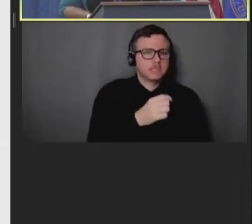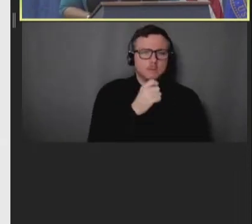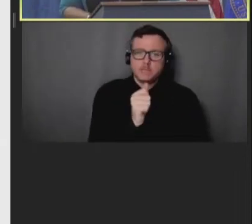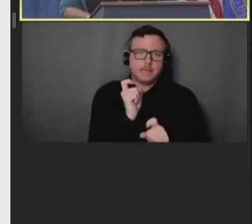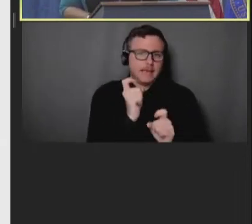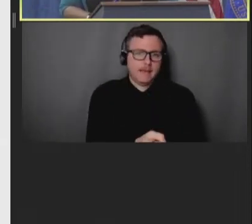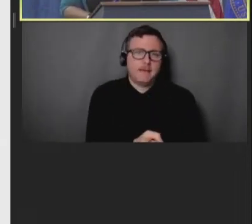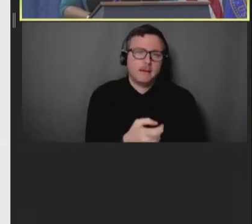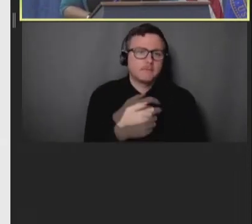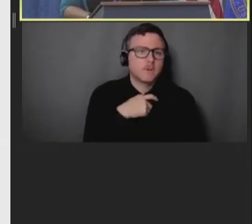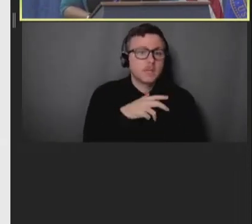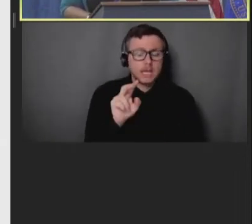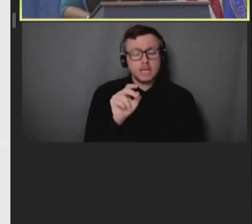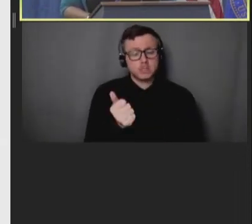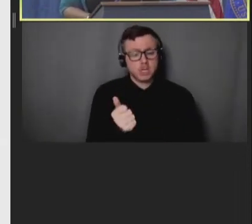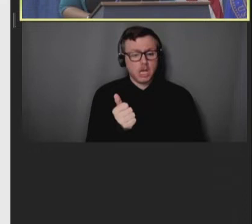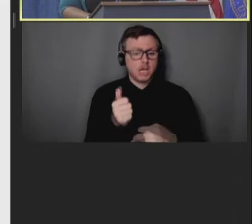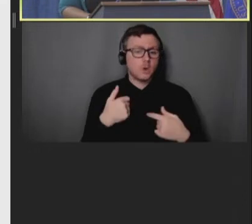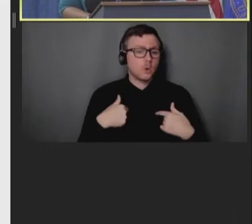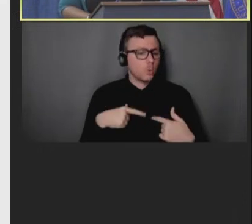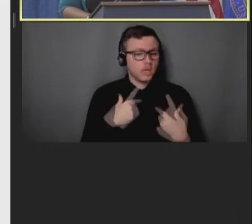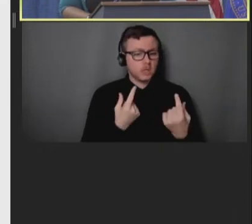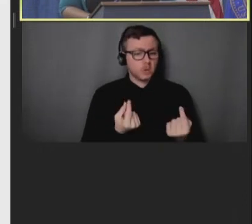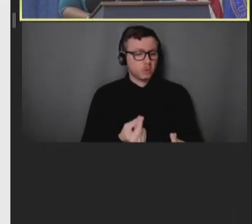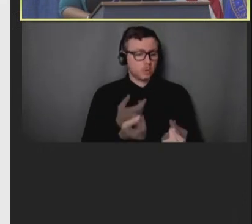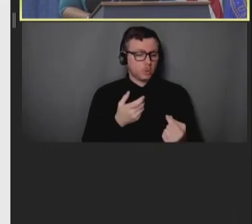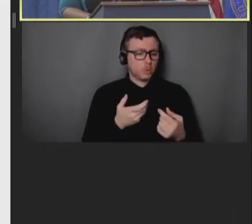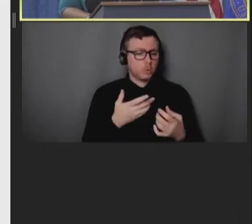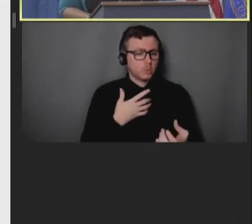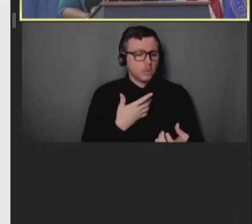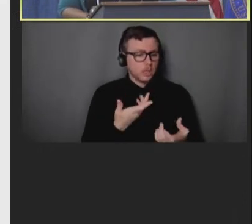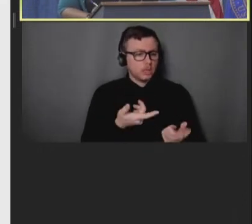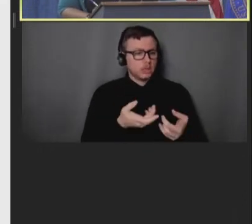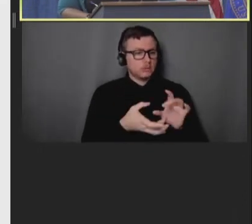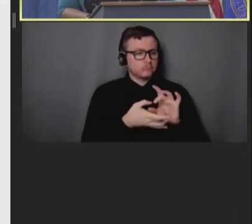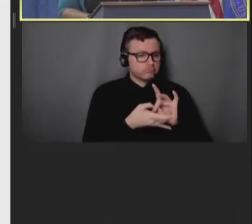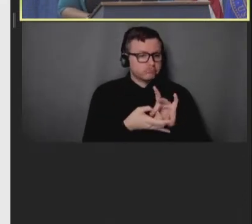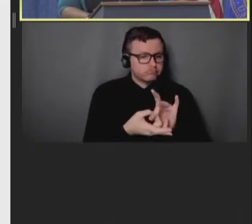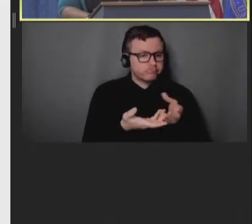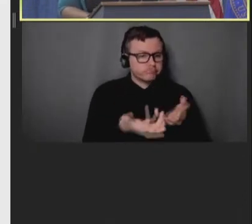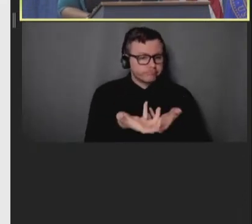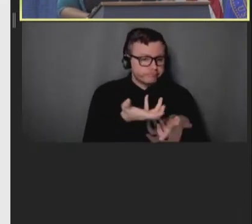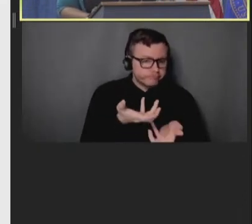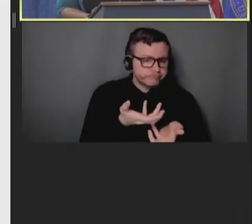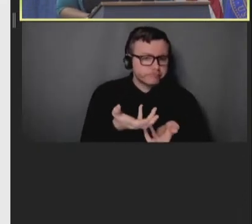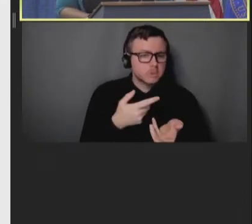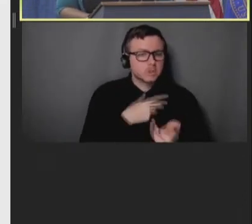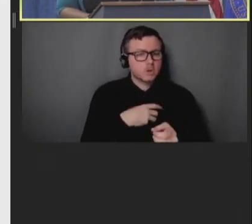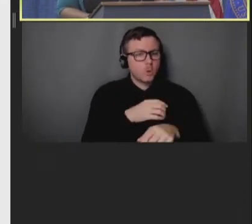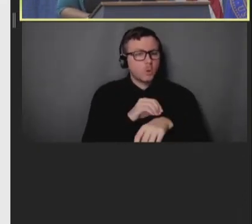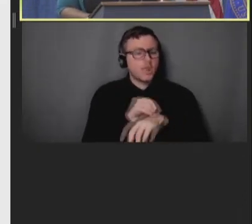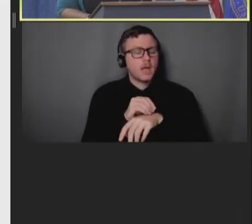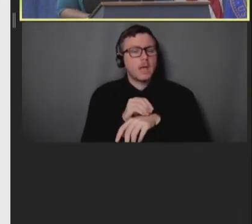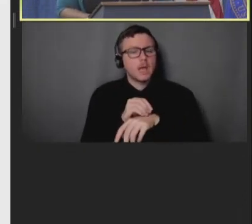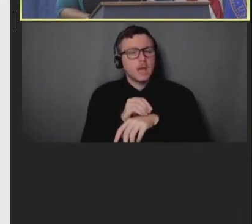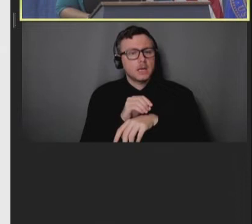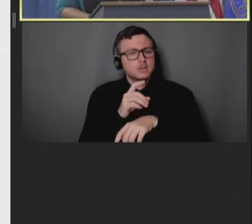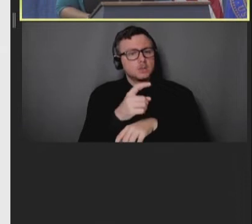worked closely with the administration to advocate for smaller vials. It did not happen as quickly